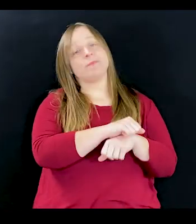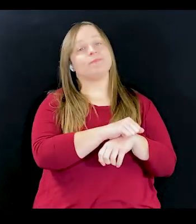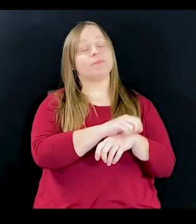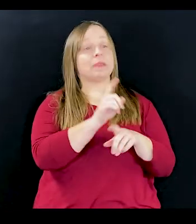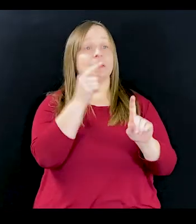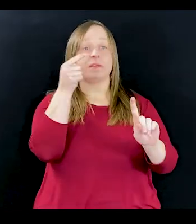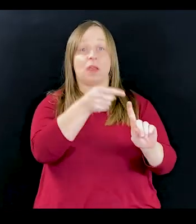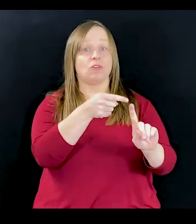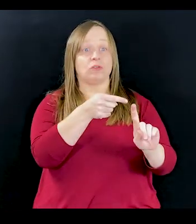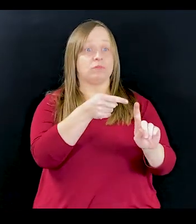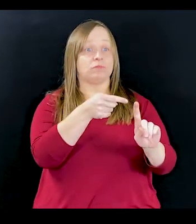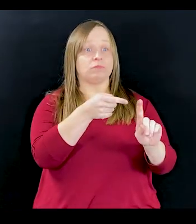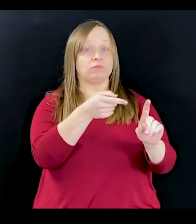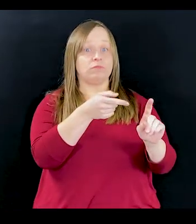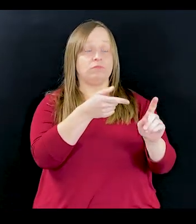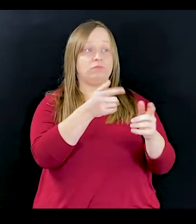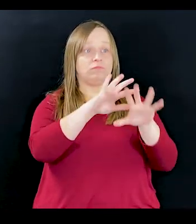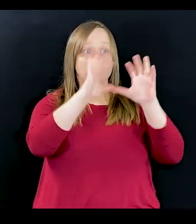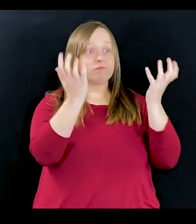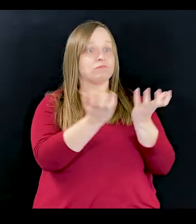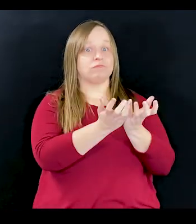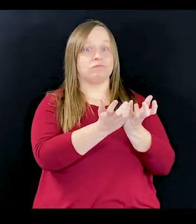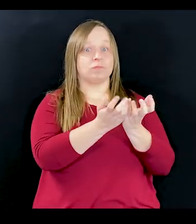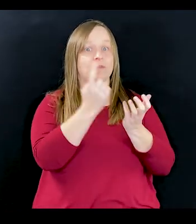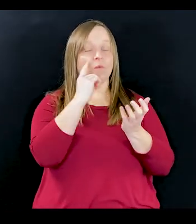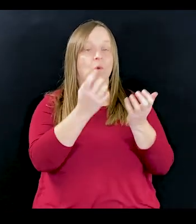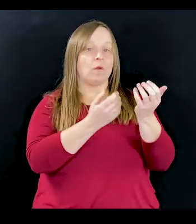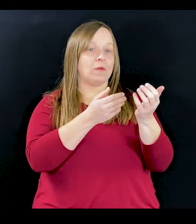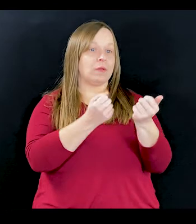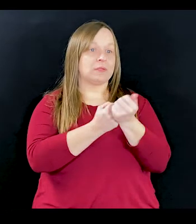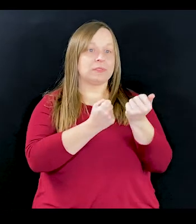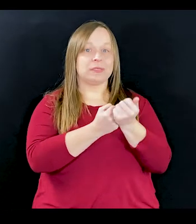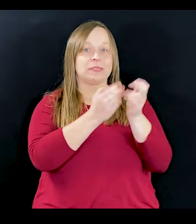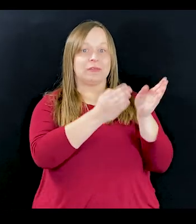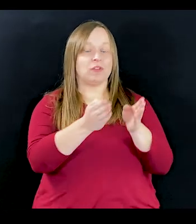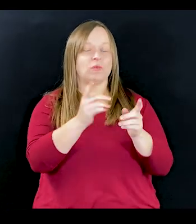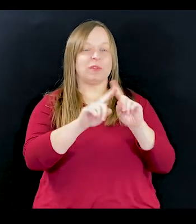Essentially, the main mission of ACCES- VR is to assist individuals with all